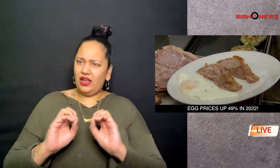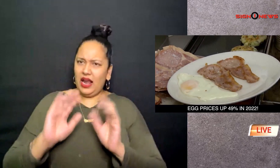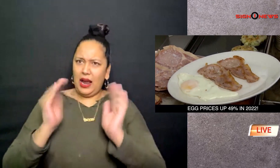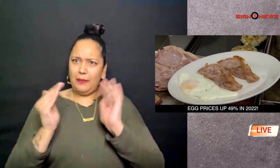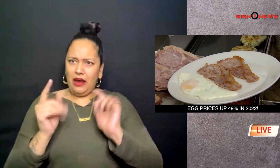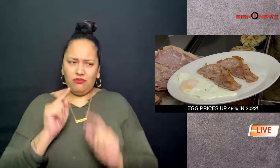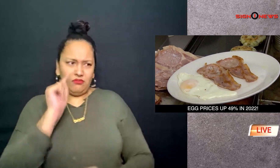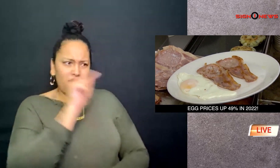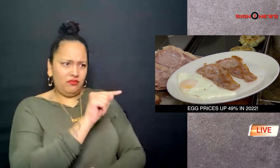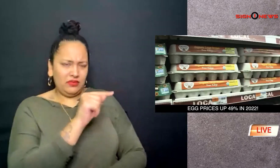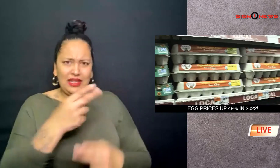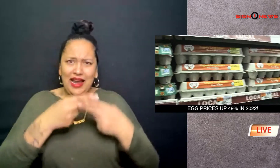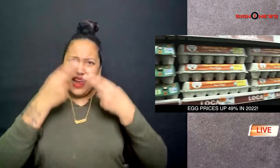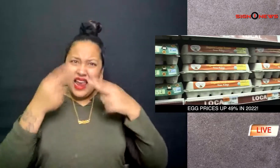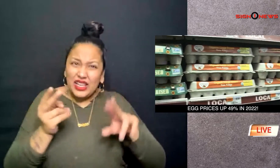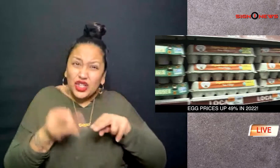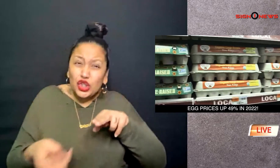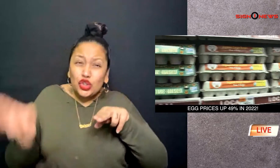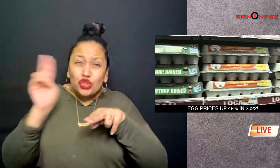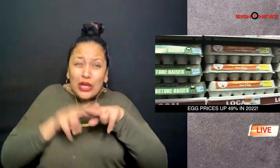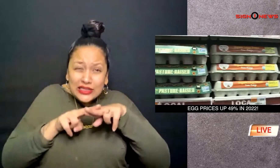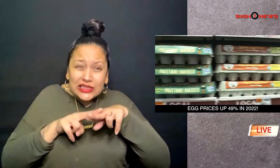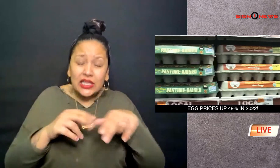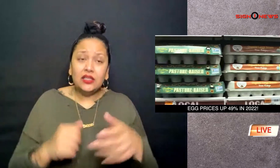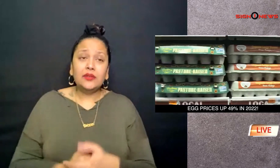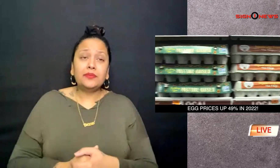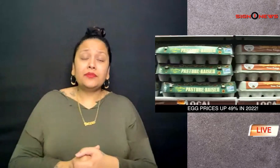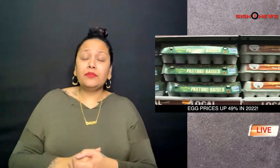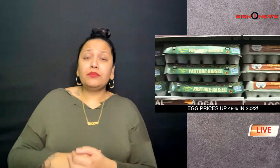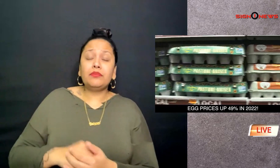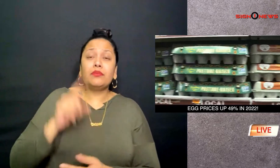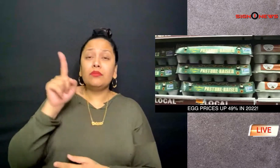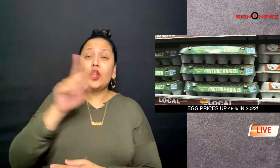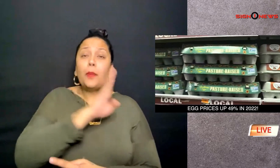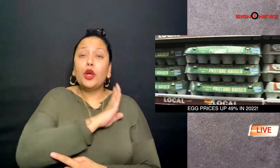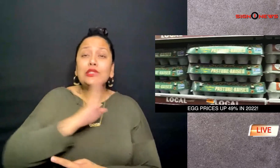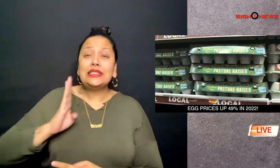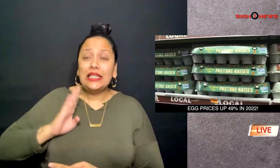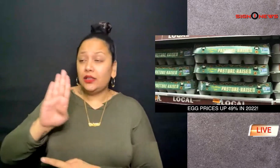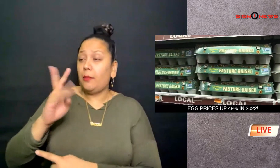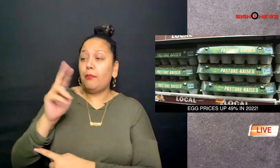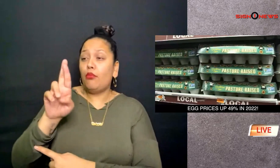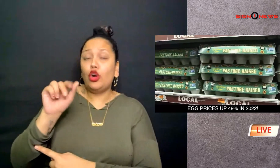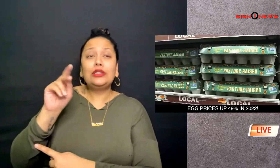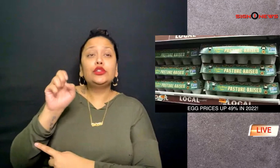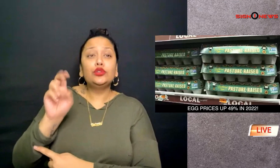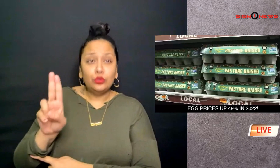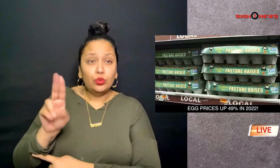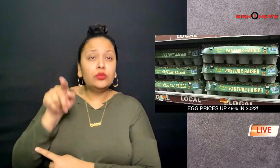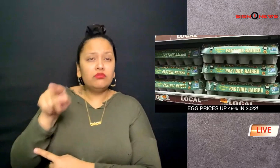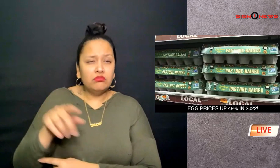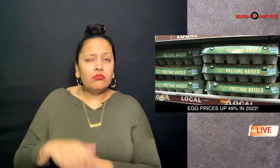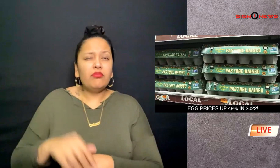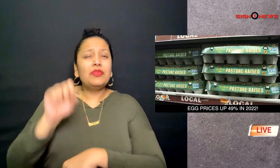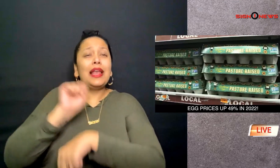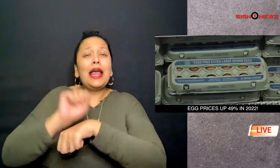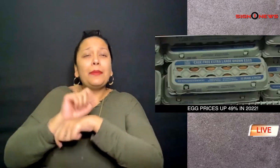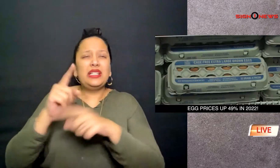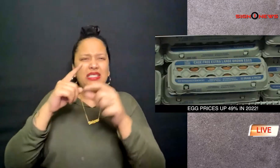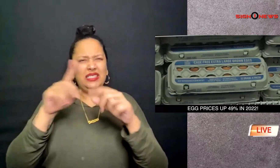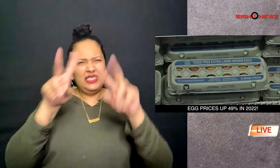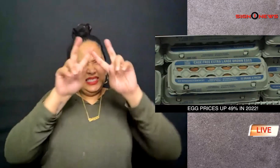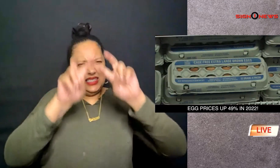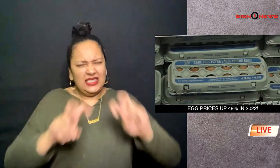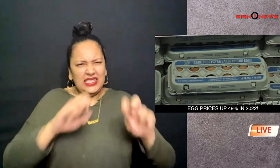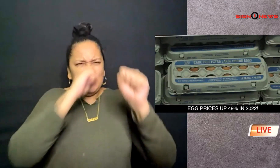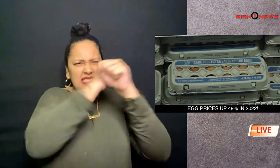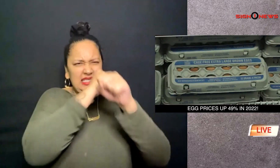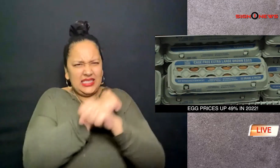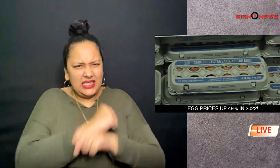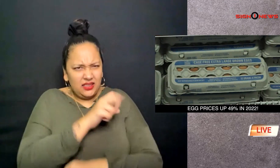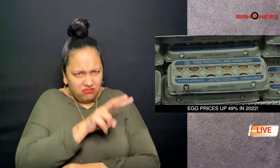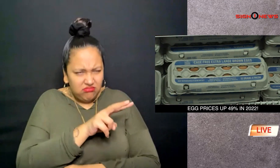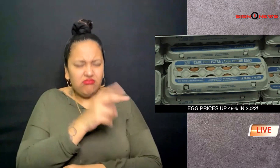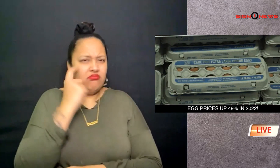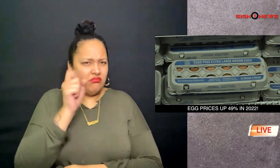but nothing comes close to the rise in egg prices the Bureau of Labor Statistics says